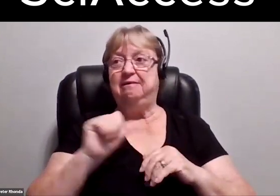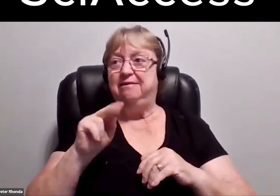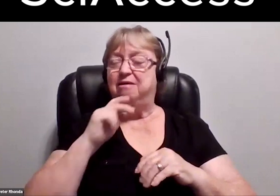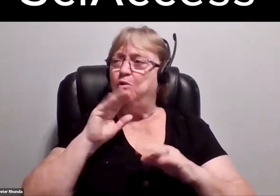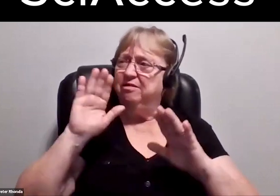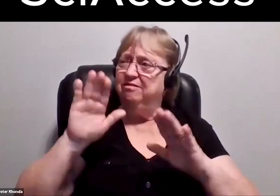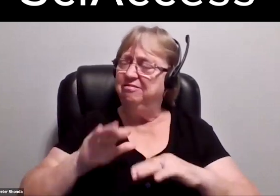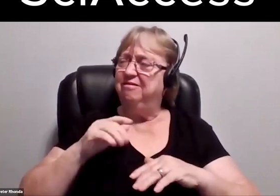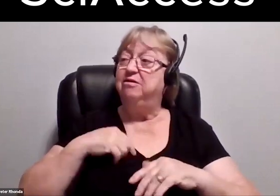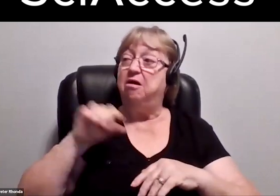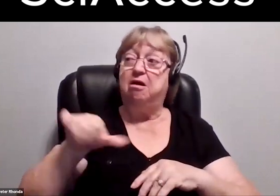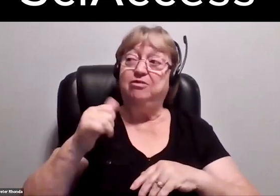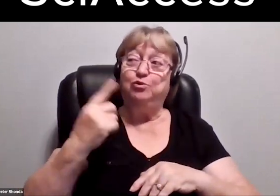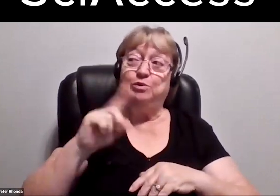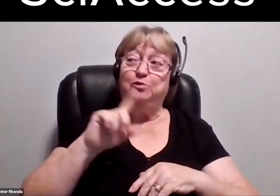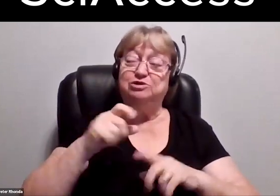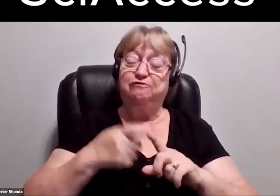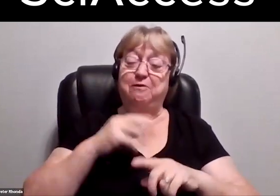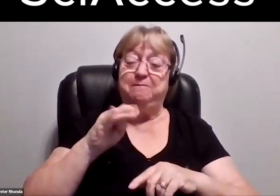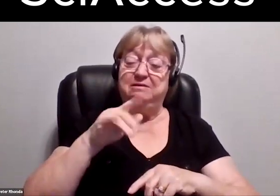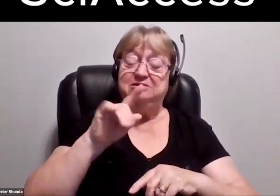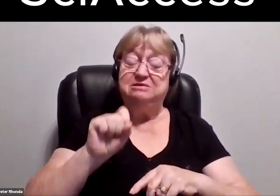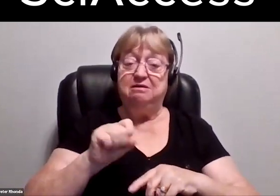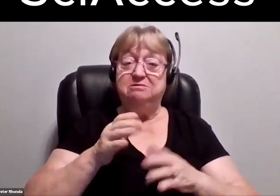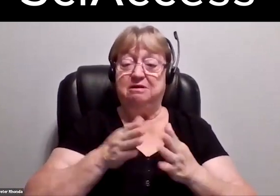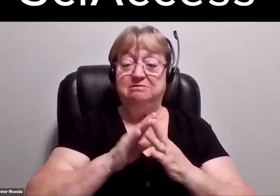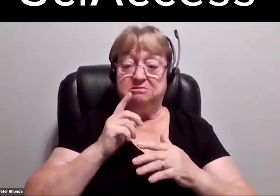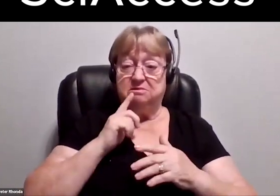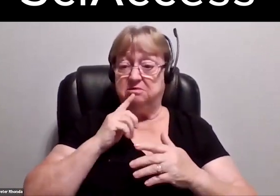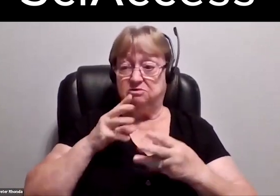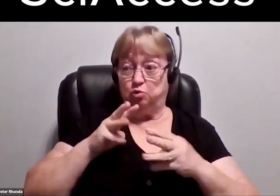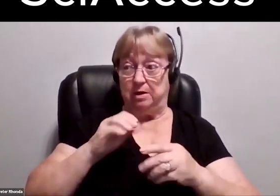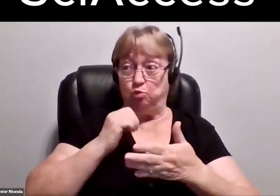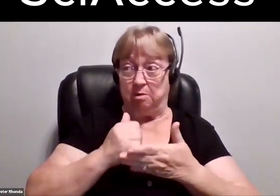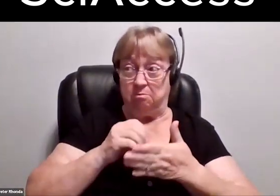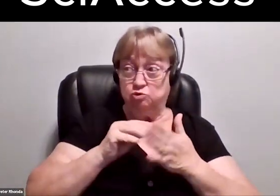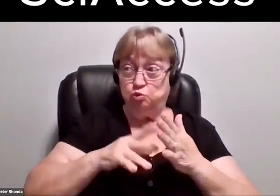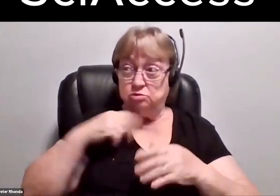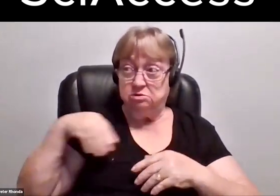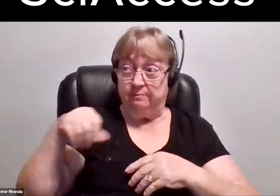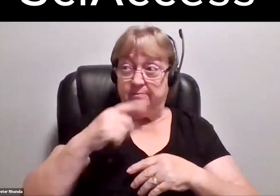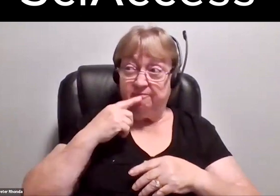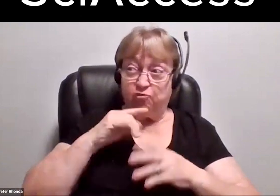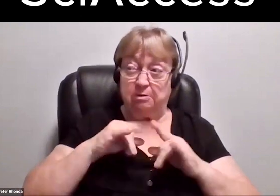One other question from Melissa who asks, are there ways to help a student pay for camp? Any resources or programs?